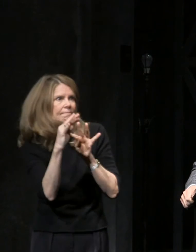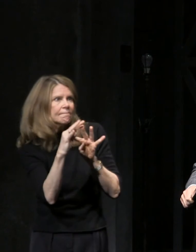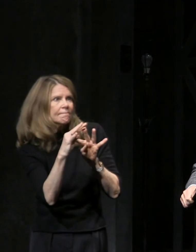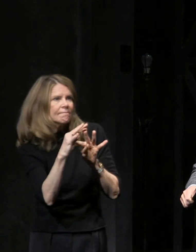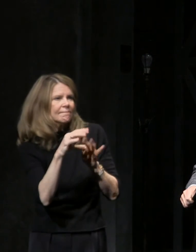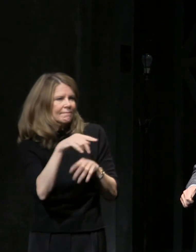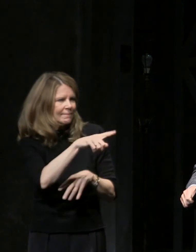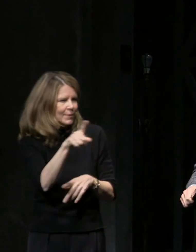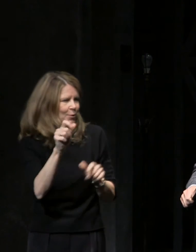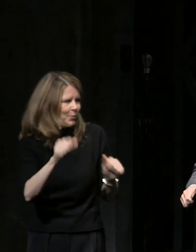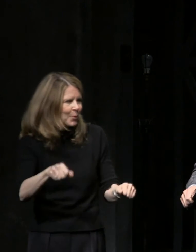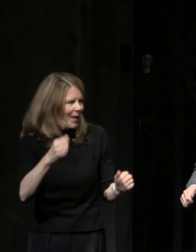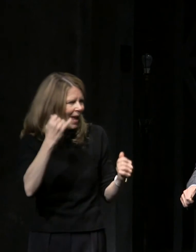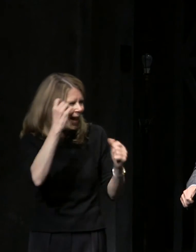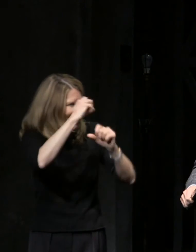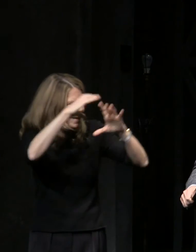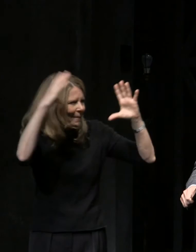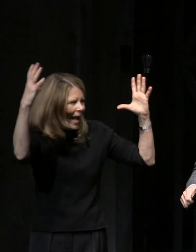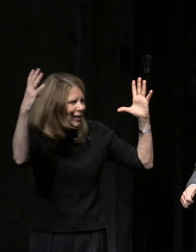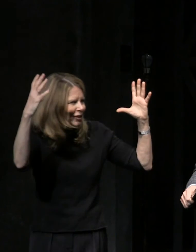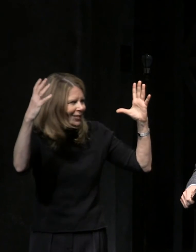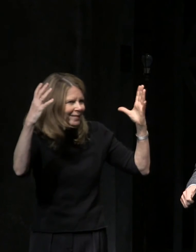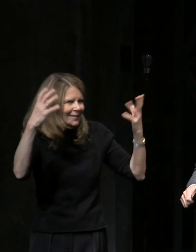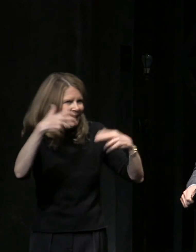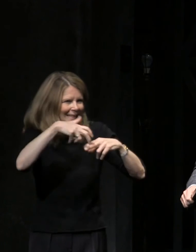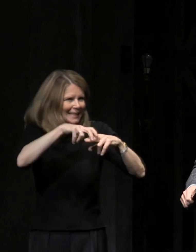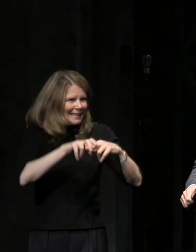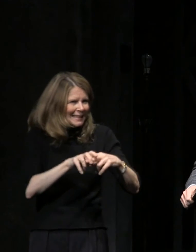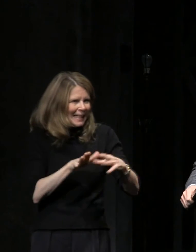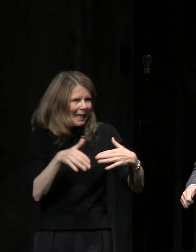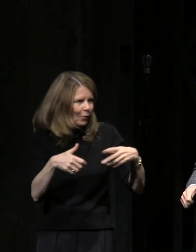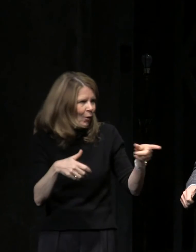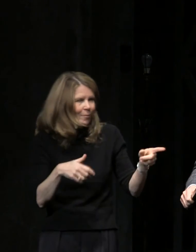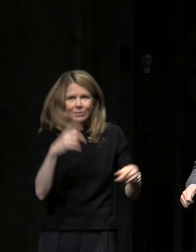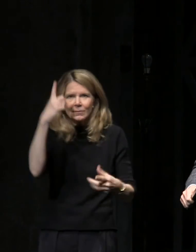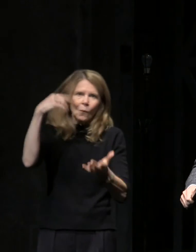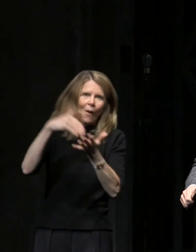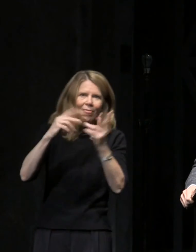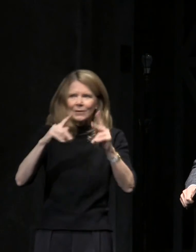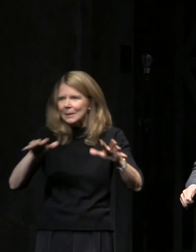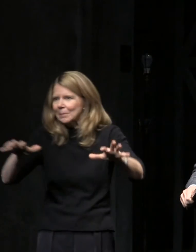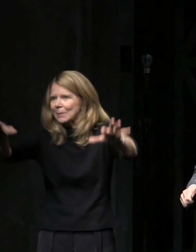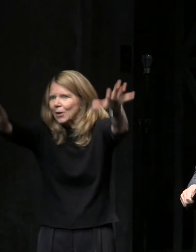can all imagine what it's like to sit in a room of a thousand people next to a head of